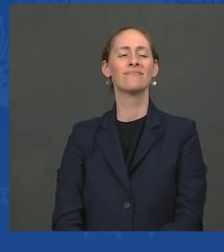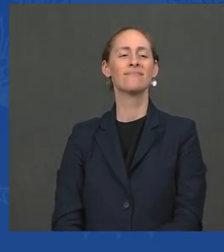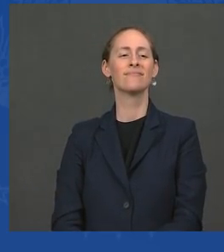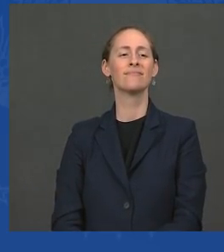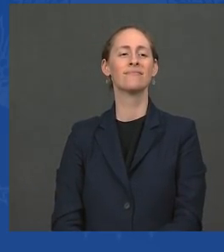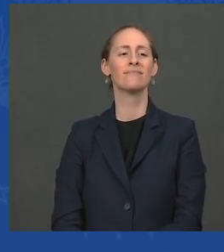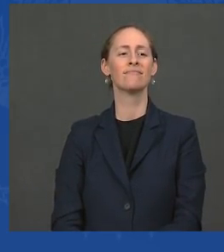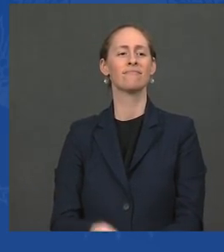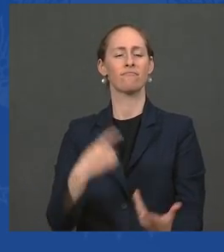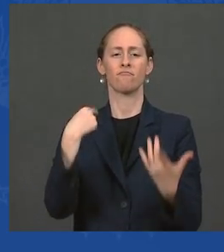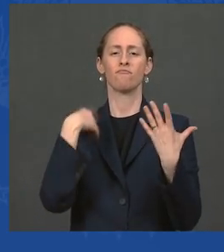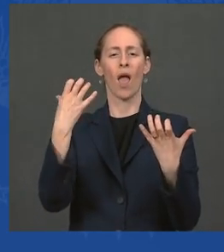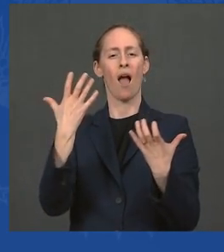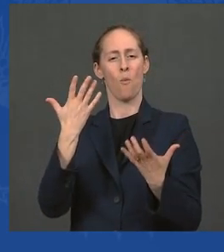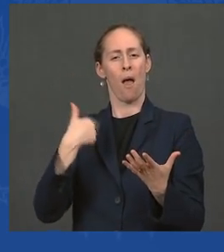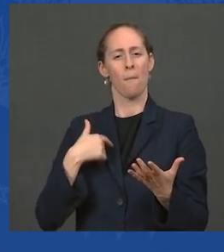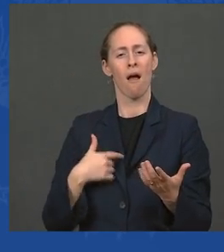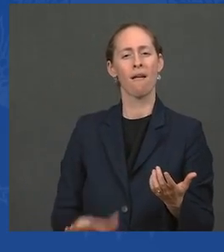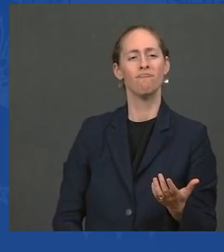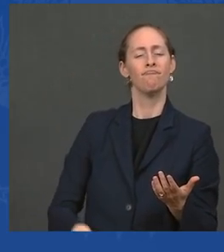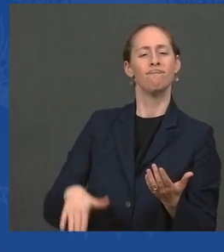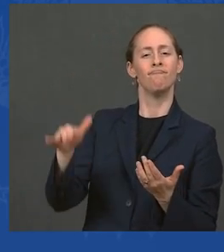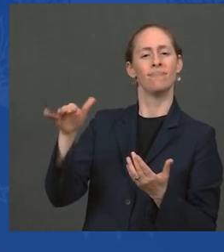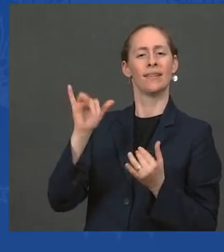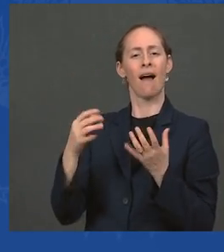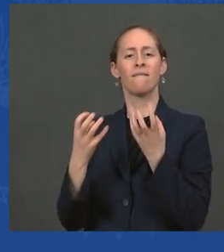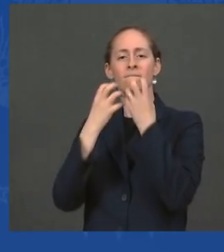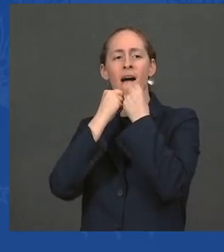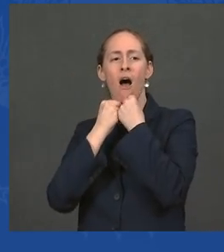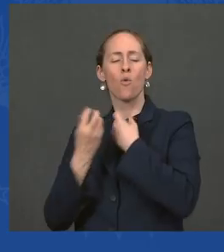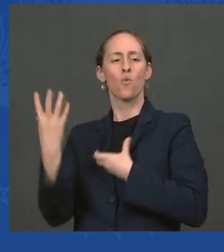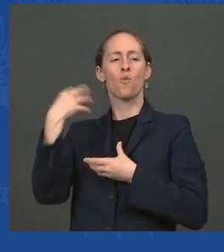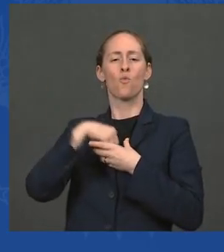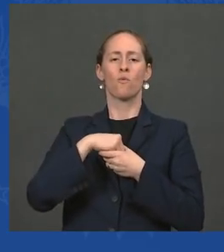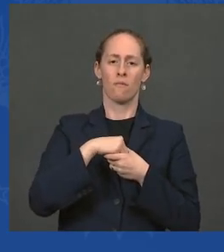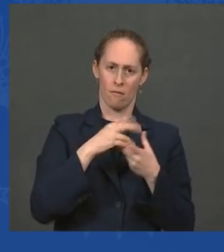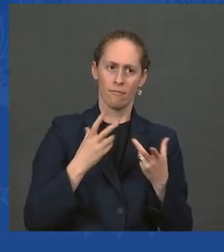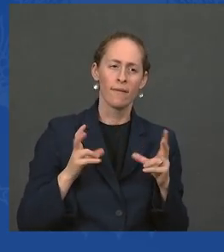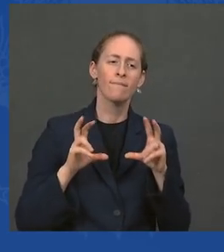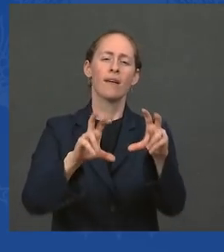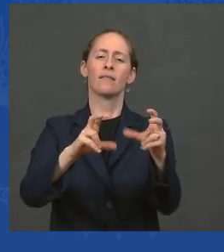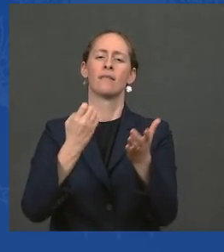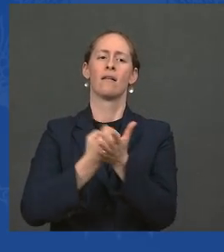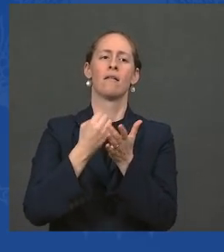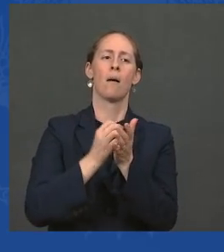to make a fundamental shift in how our economy works for working people, to build the economy from the ground up